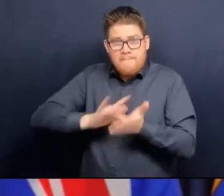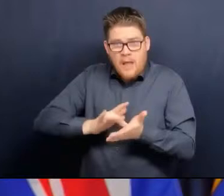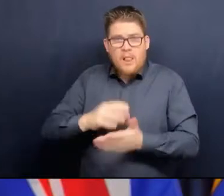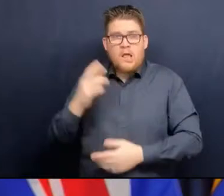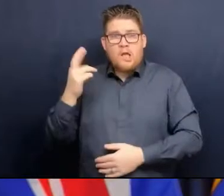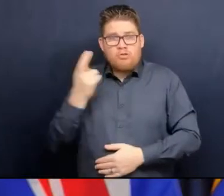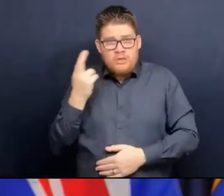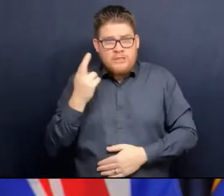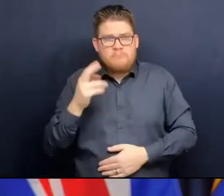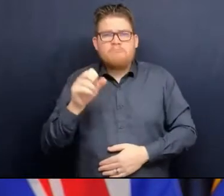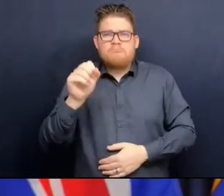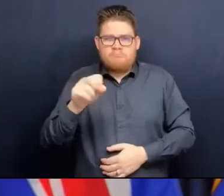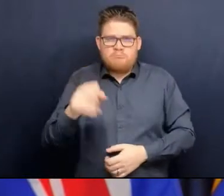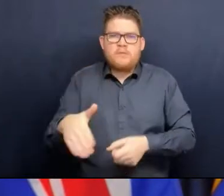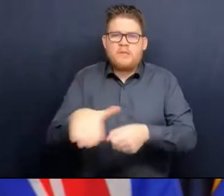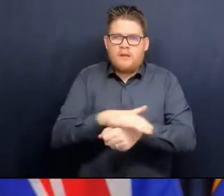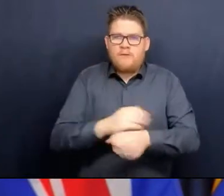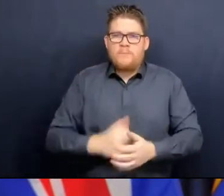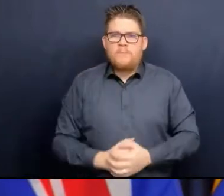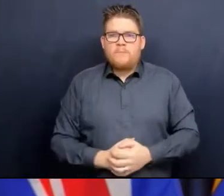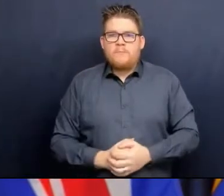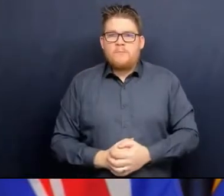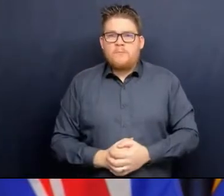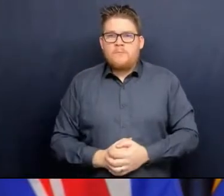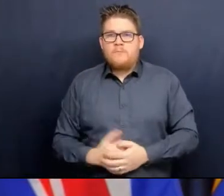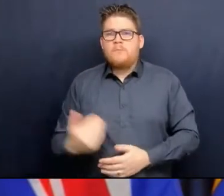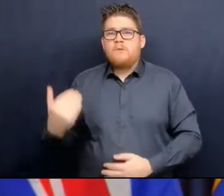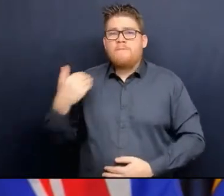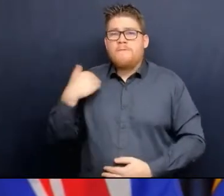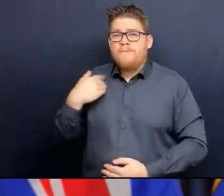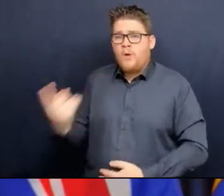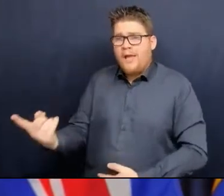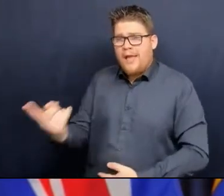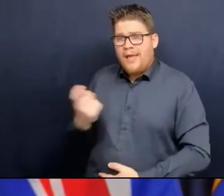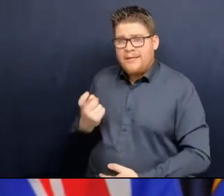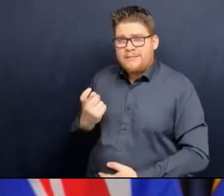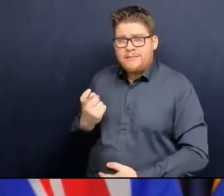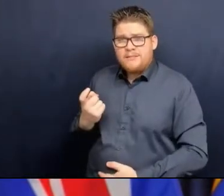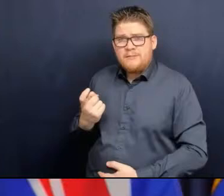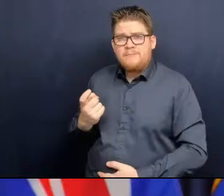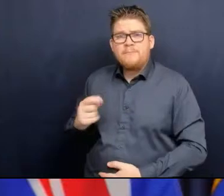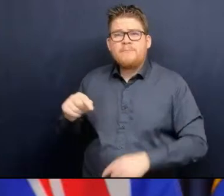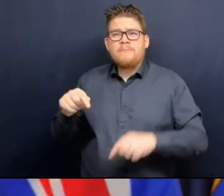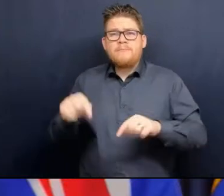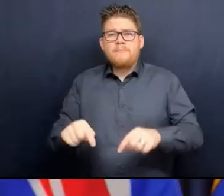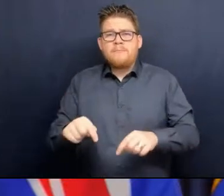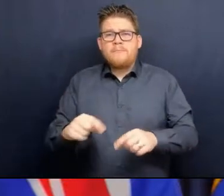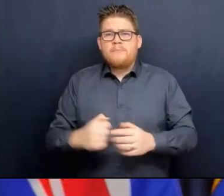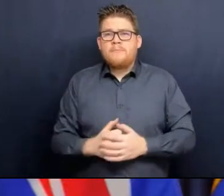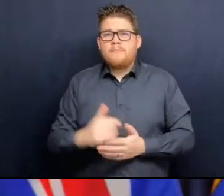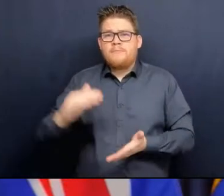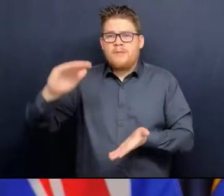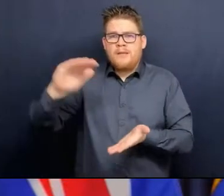concern that had been expressed at a time when relative to the number of people of covid there